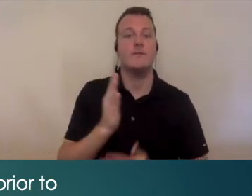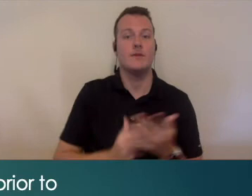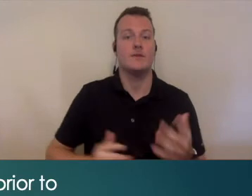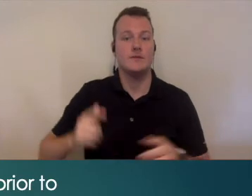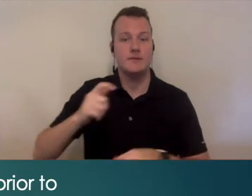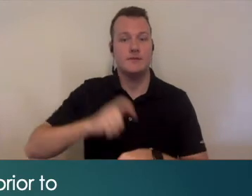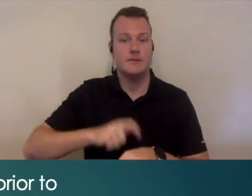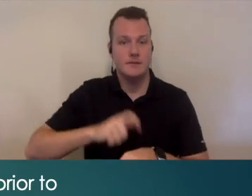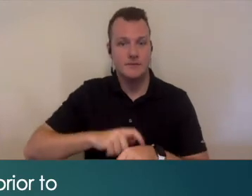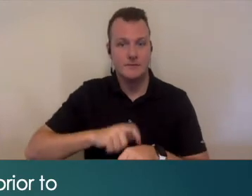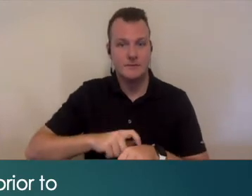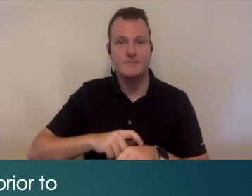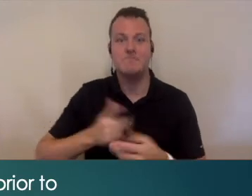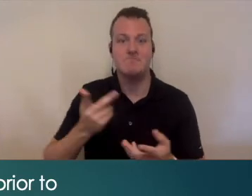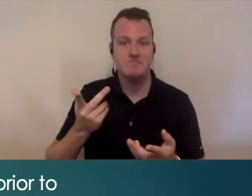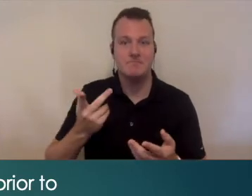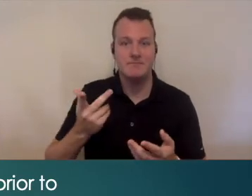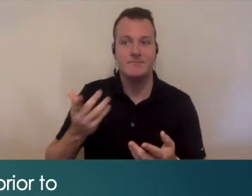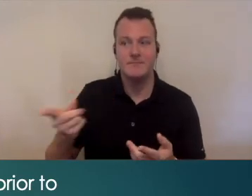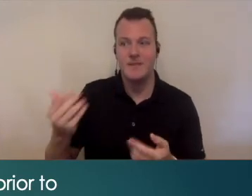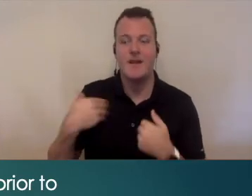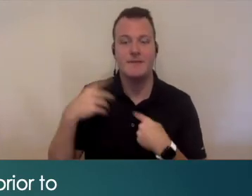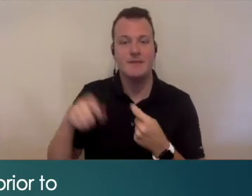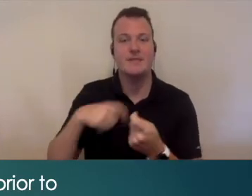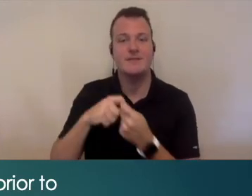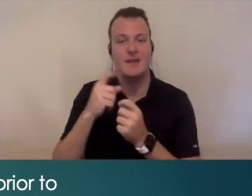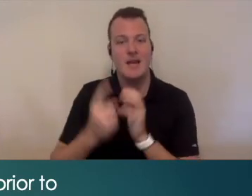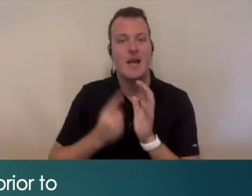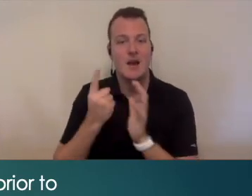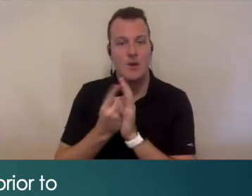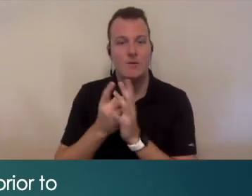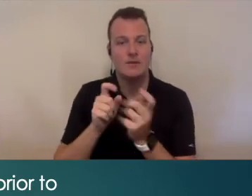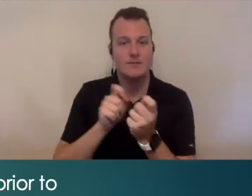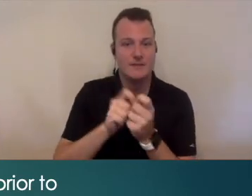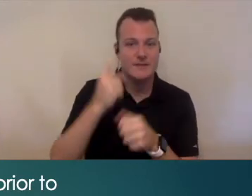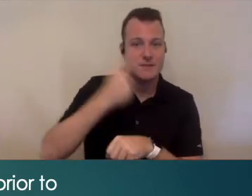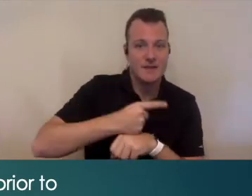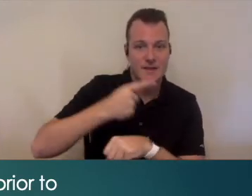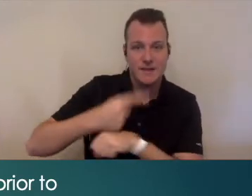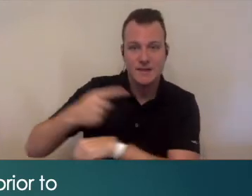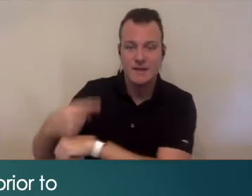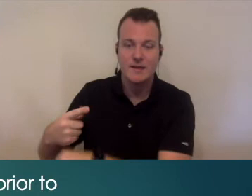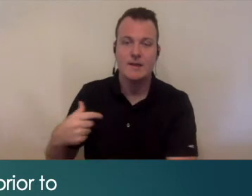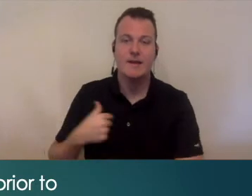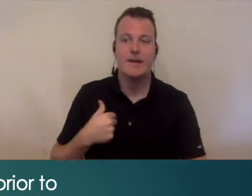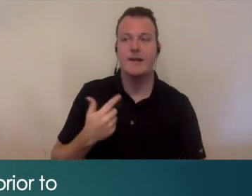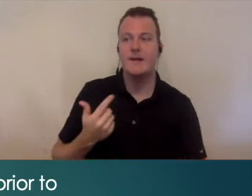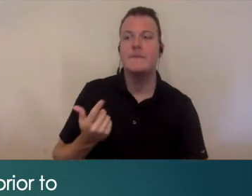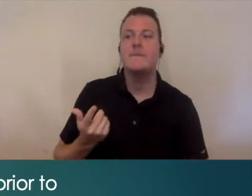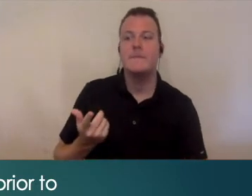part-time and have very specific hours on certain days, you know, as part of what-